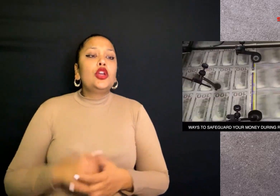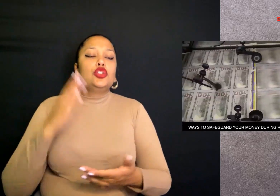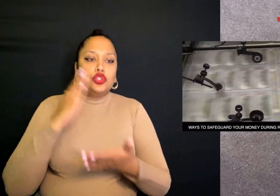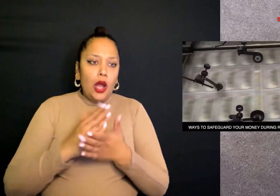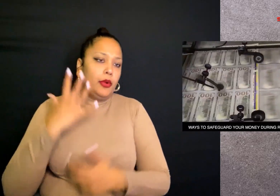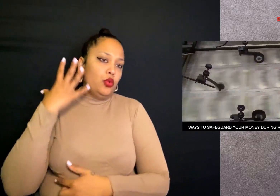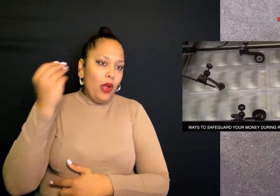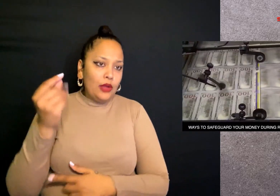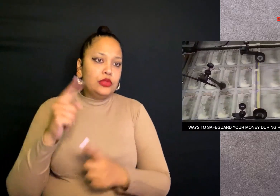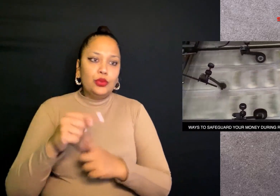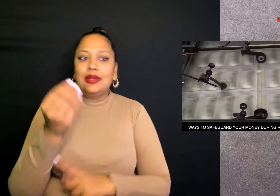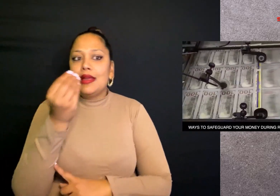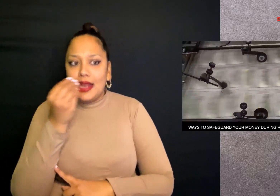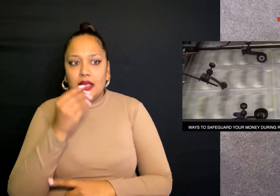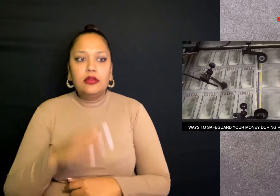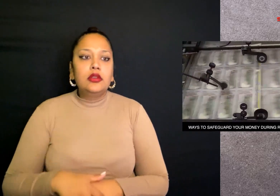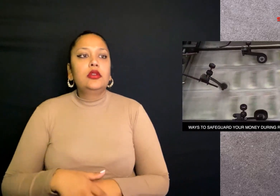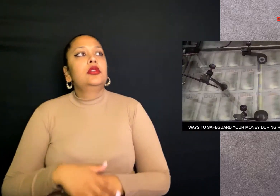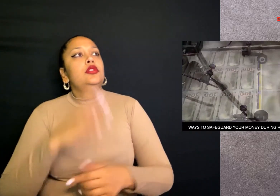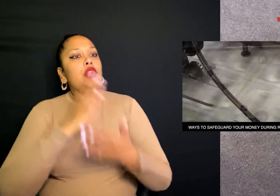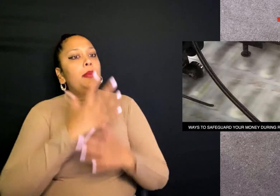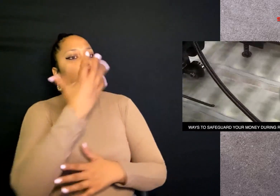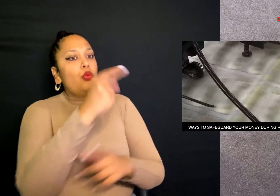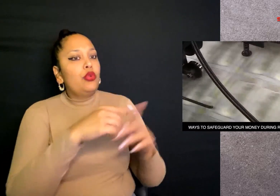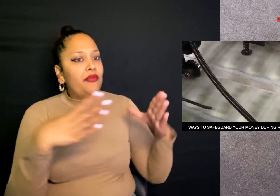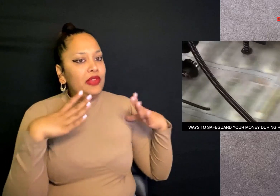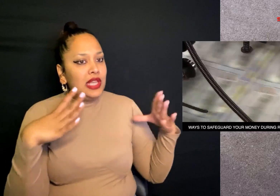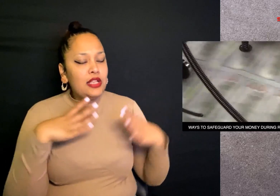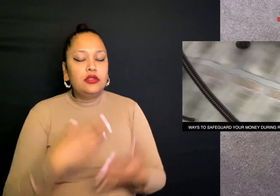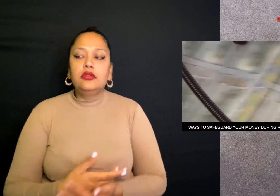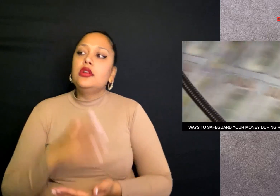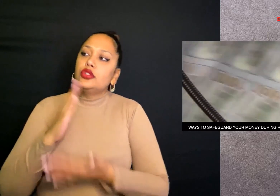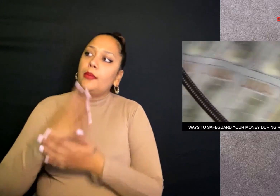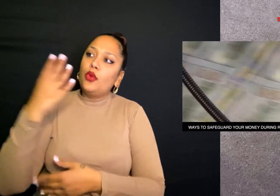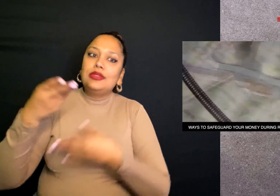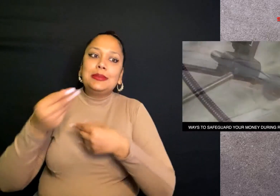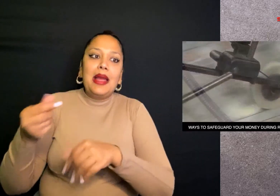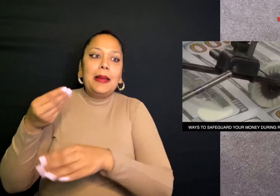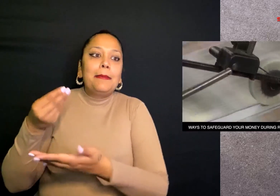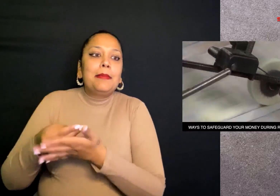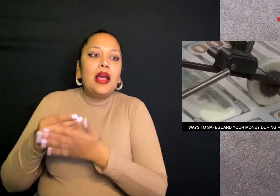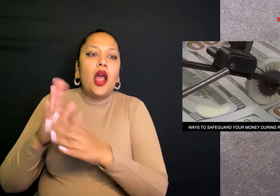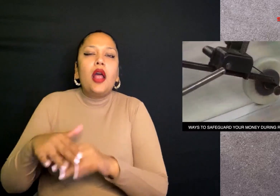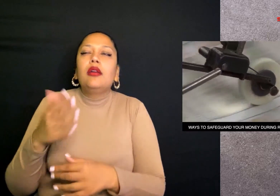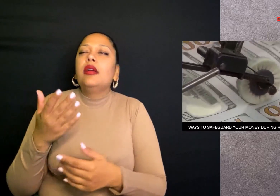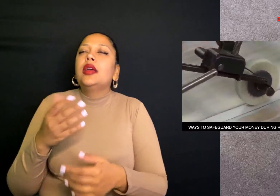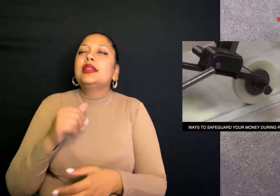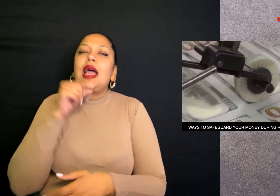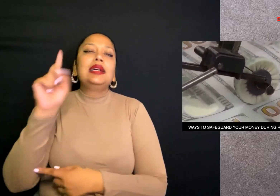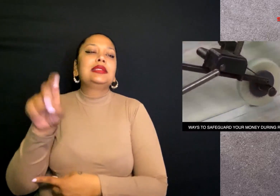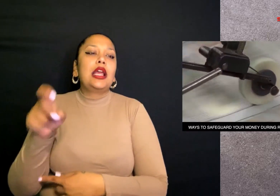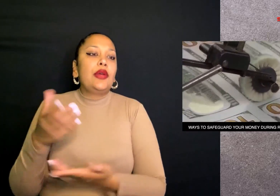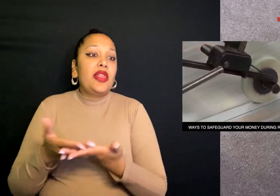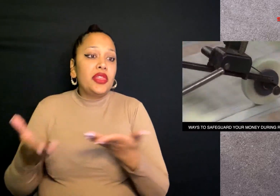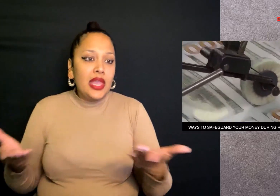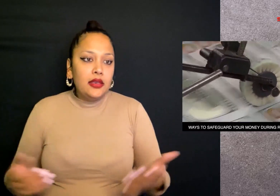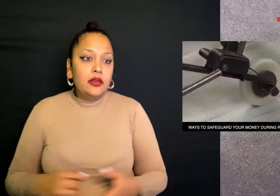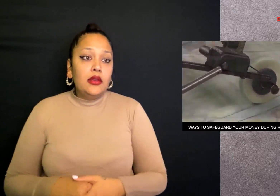account the solution is simple stop going out to eat stop going on vacation stop spending